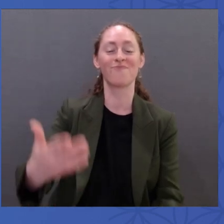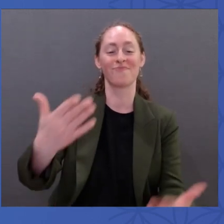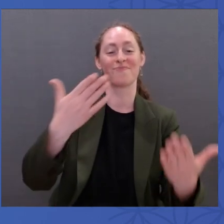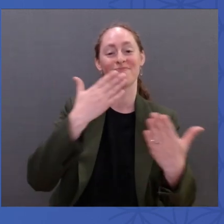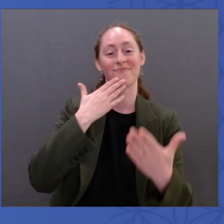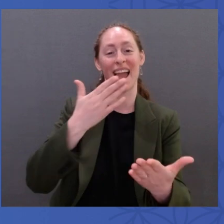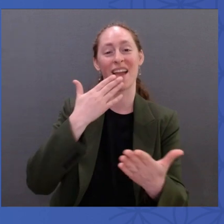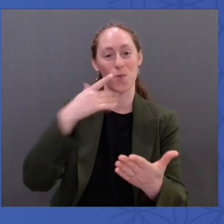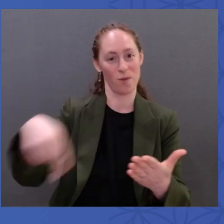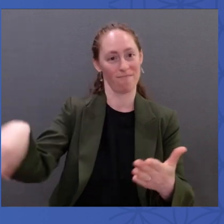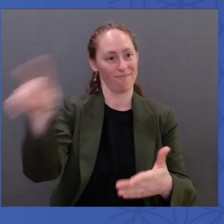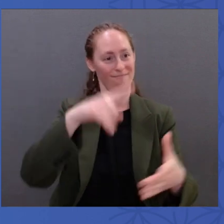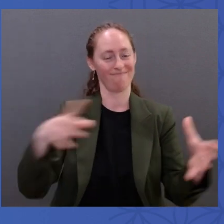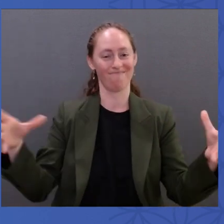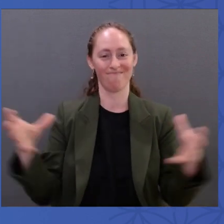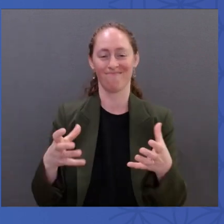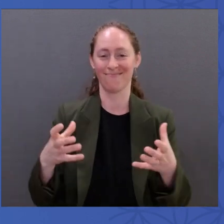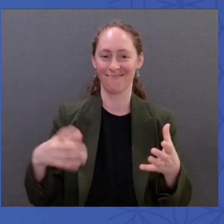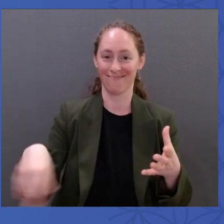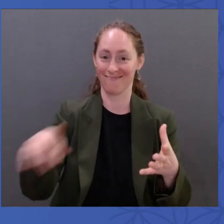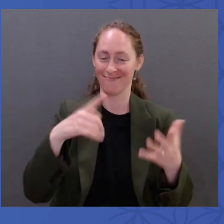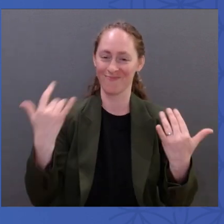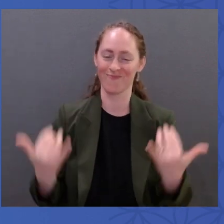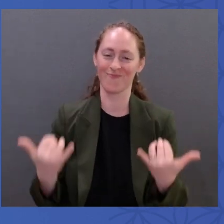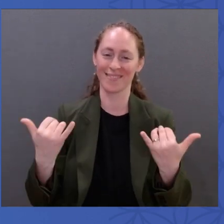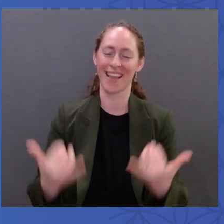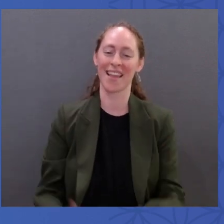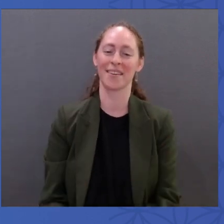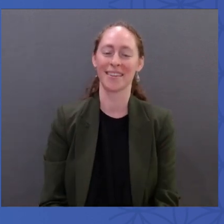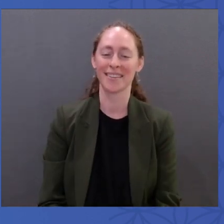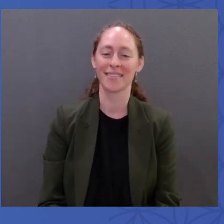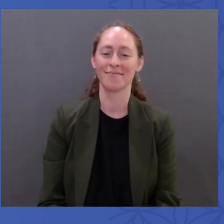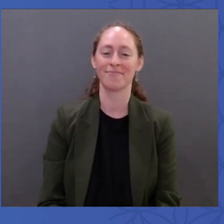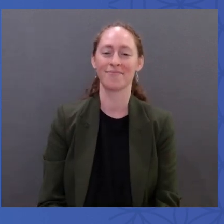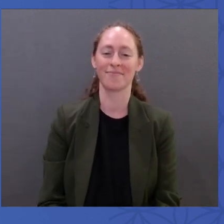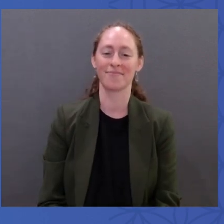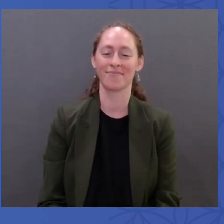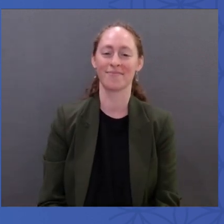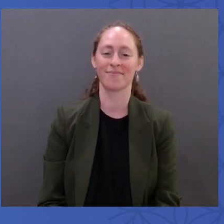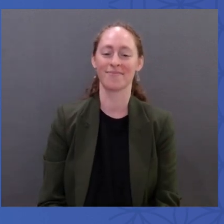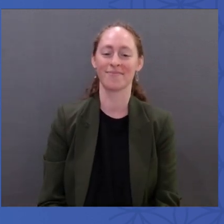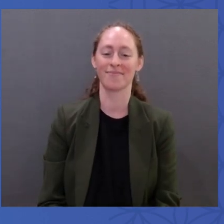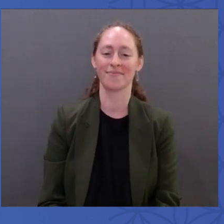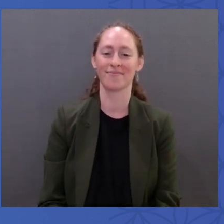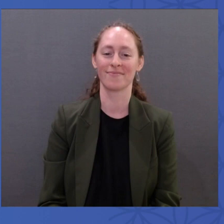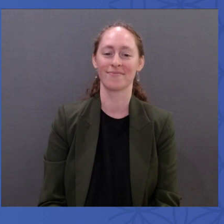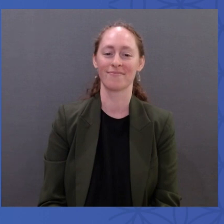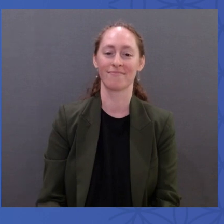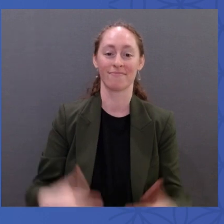for the launch of the Indo-Pacific Economic Framework for Prosperity. Prime Minister Kishida,